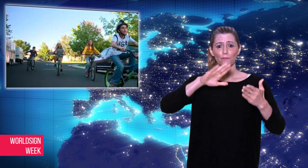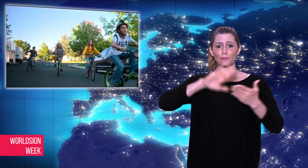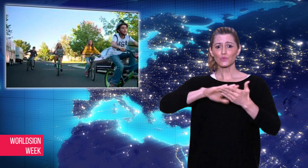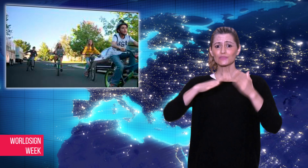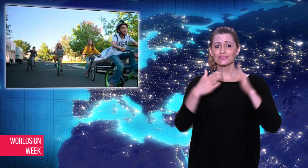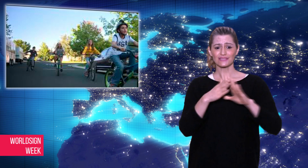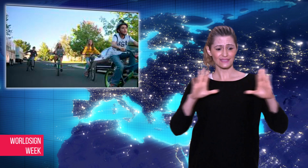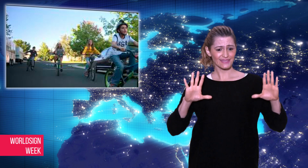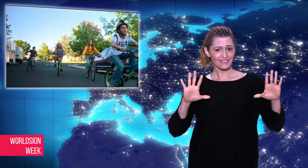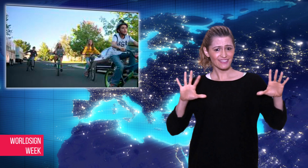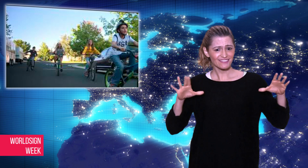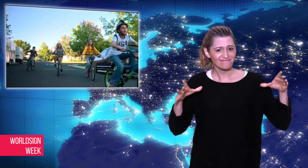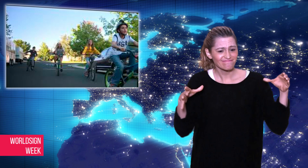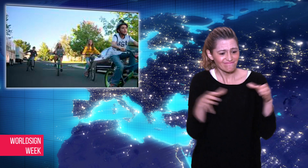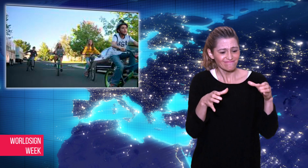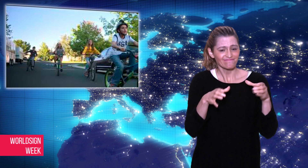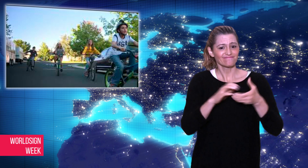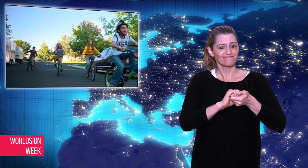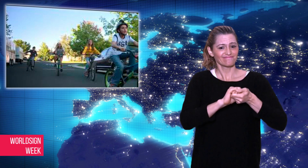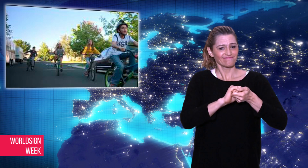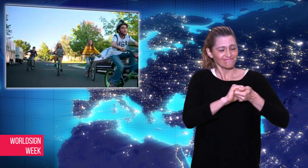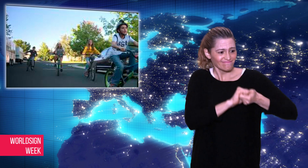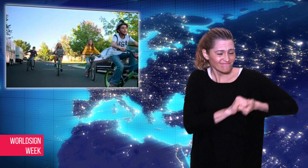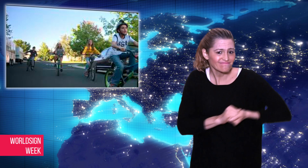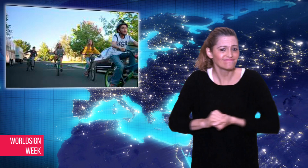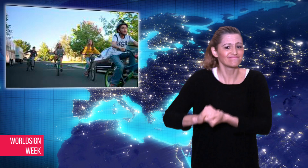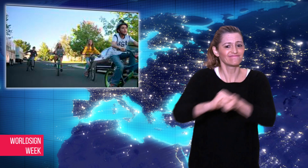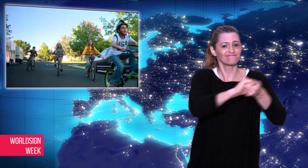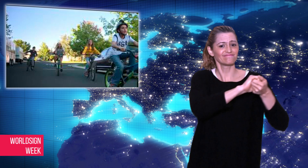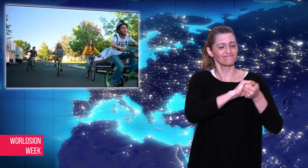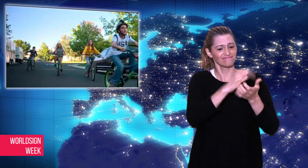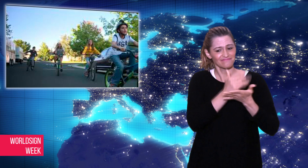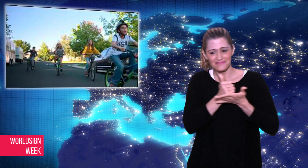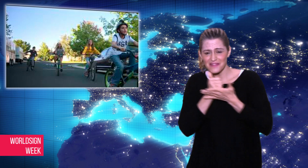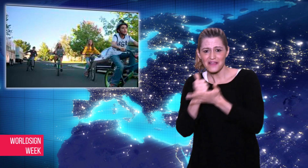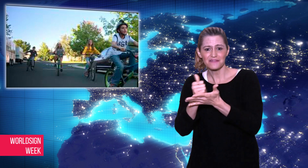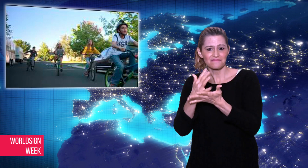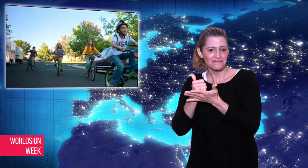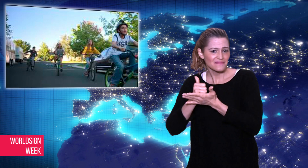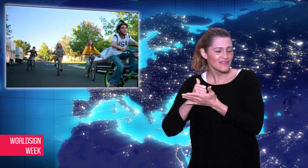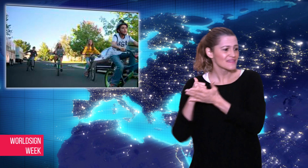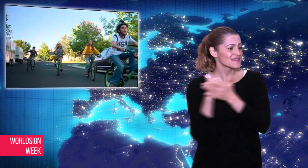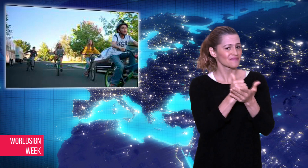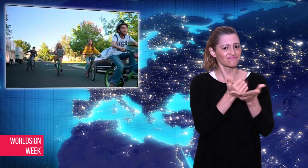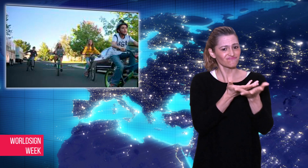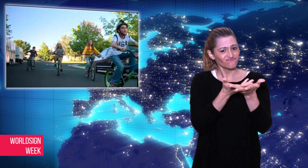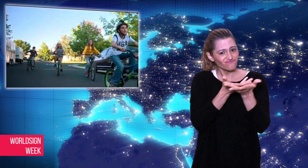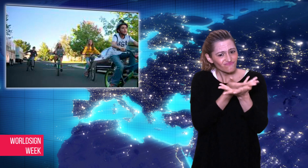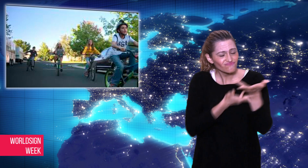of the community coming together to